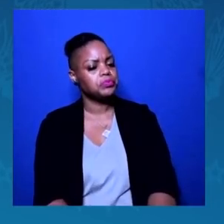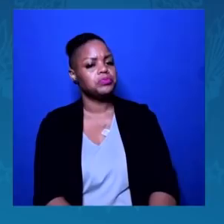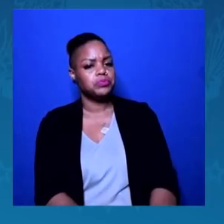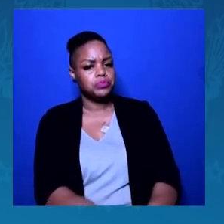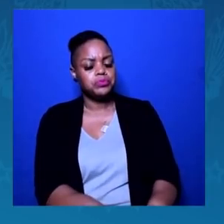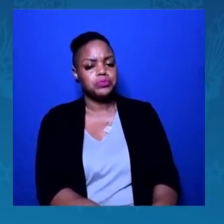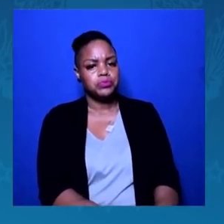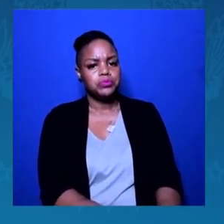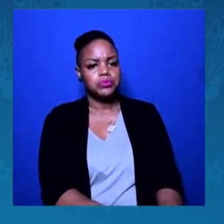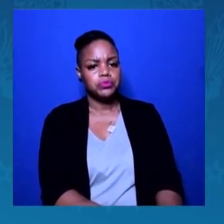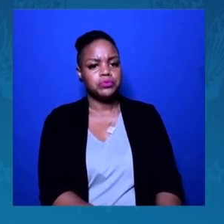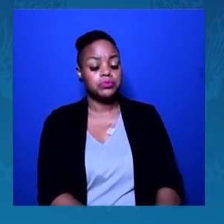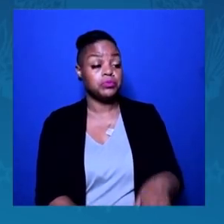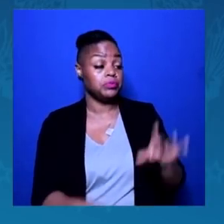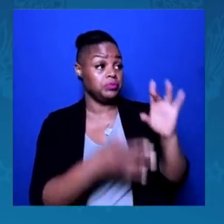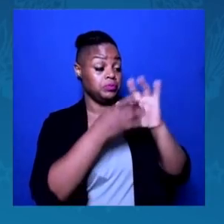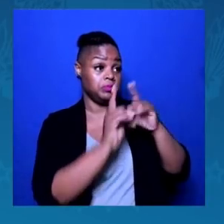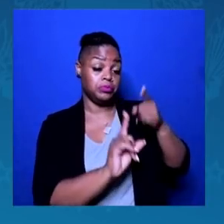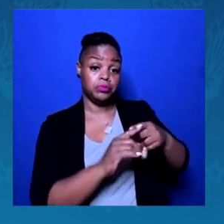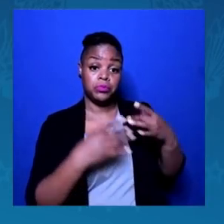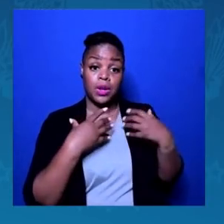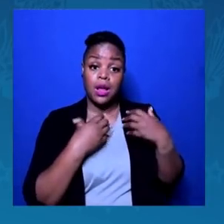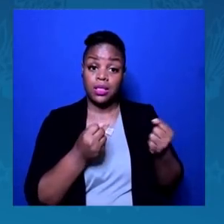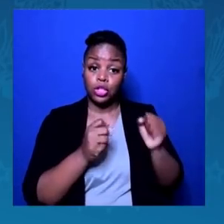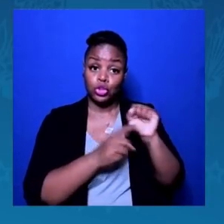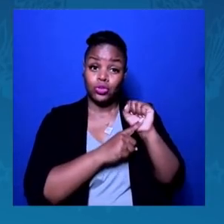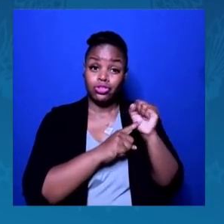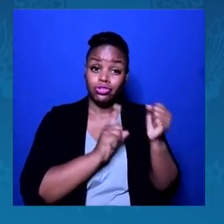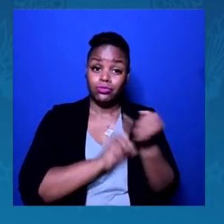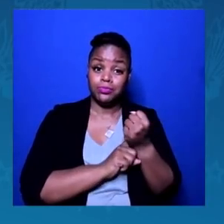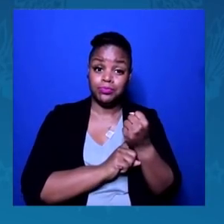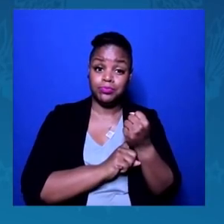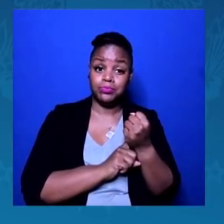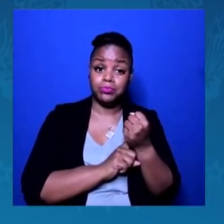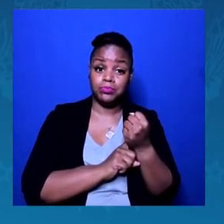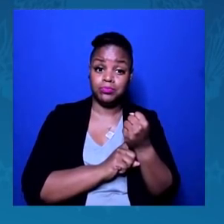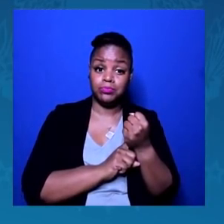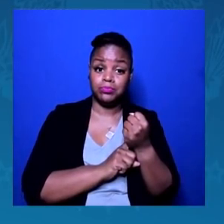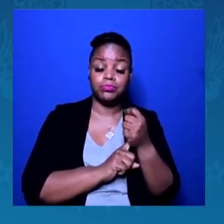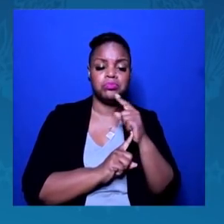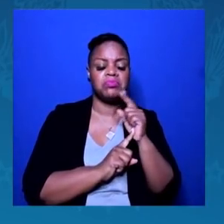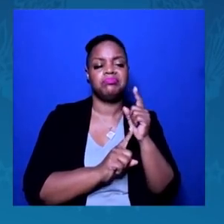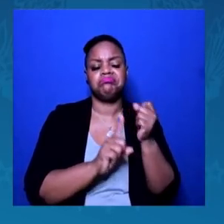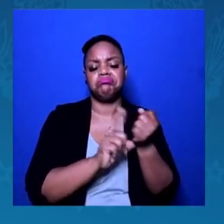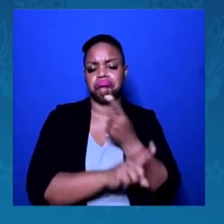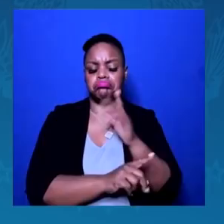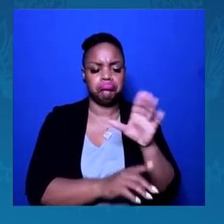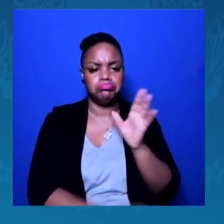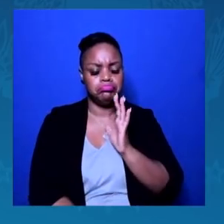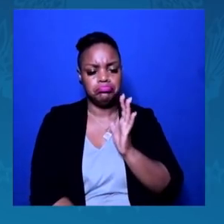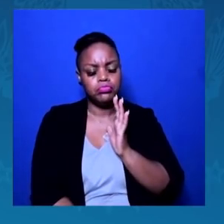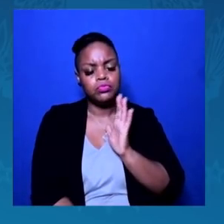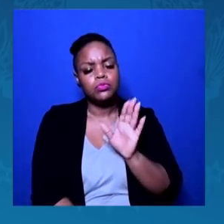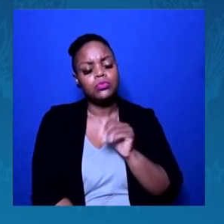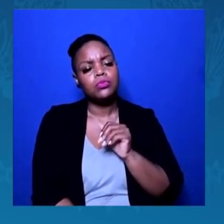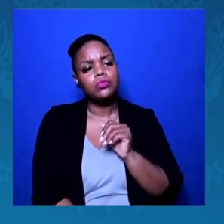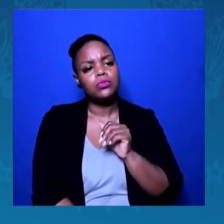as you've mentioned, health incidents. I will tell you that we're looking into it and I'm not able to share much more at this time.